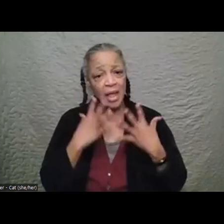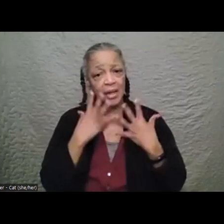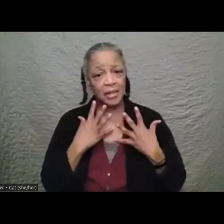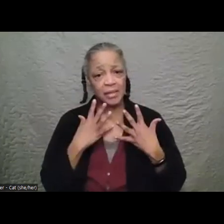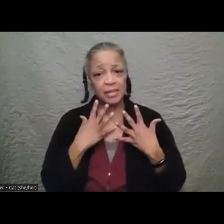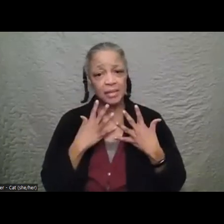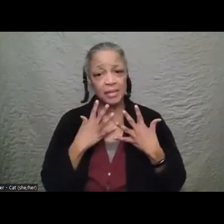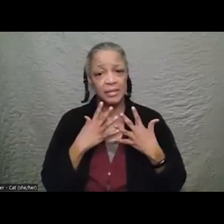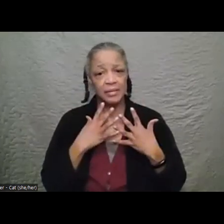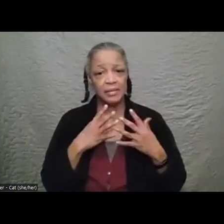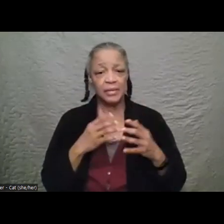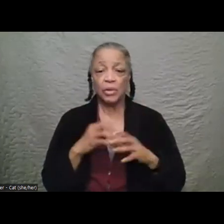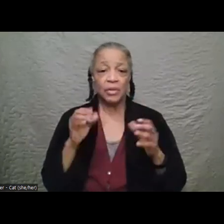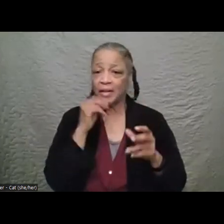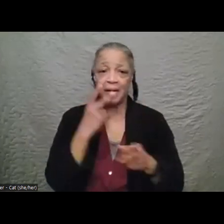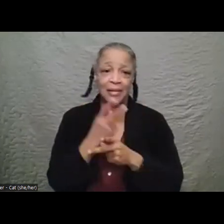She was not looked after properly.